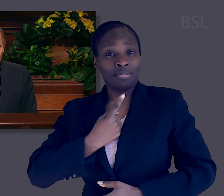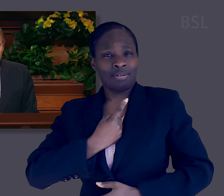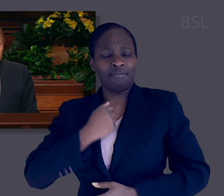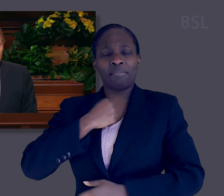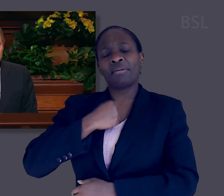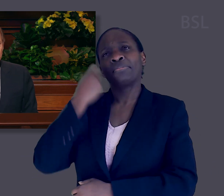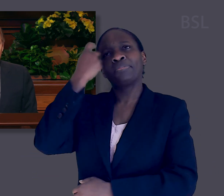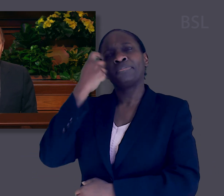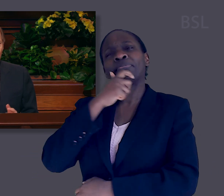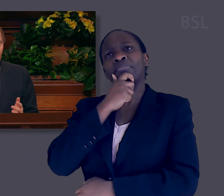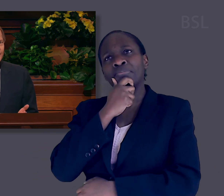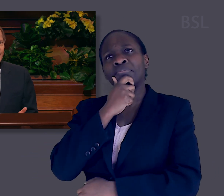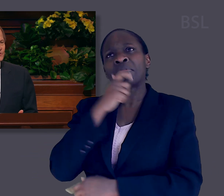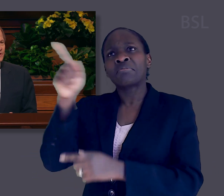The First Presidency’s letter caught my attention,